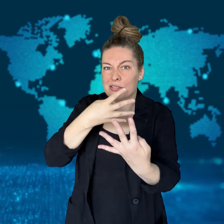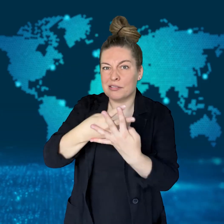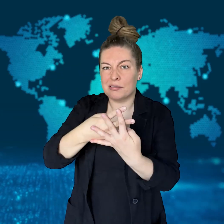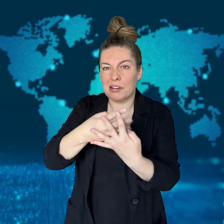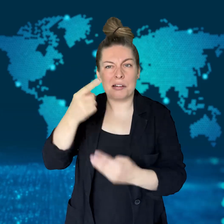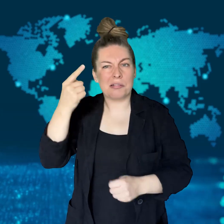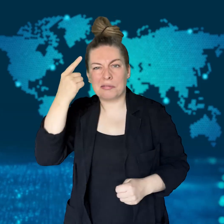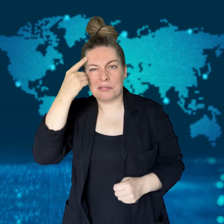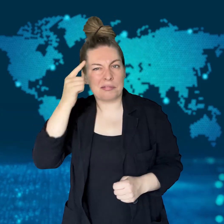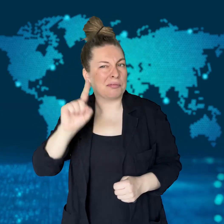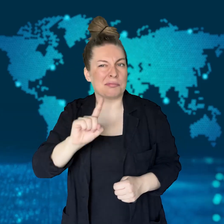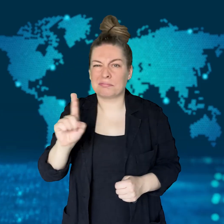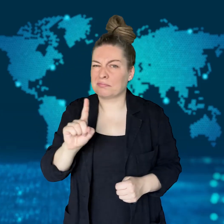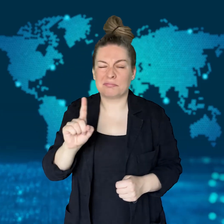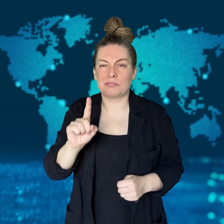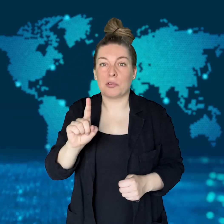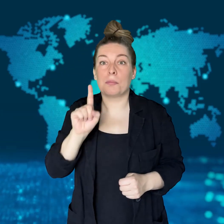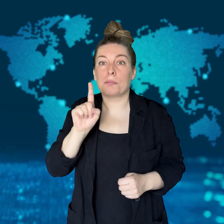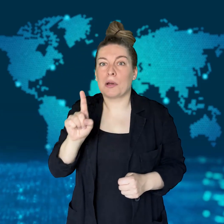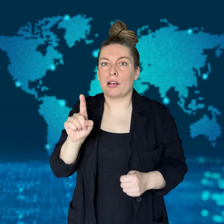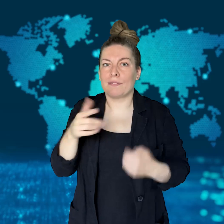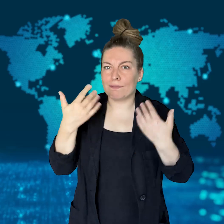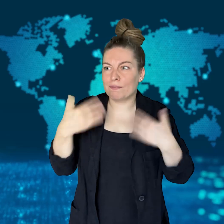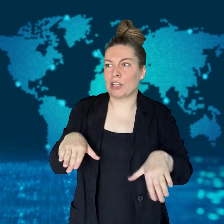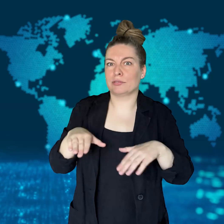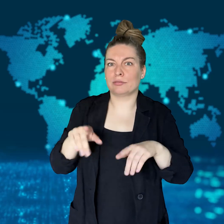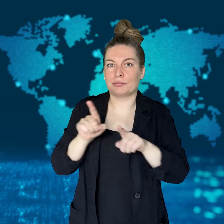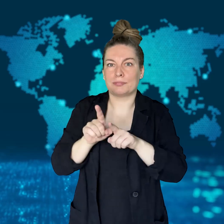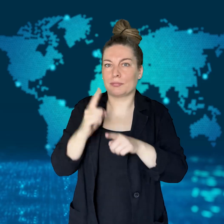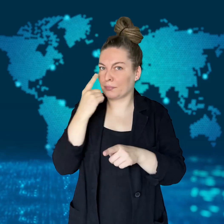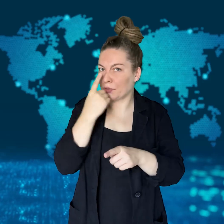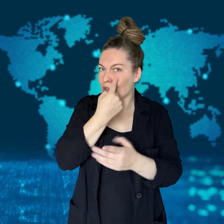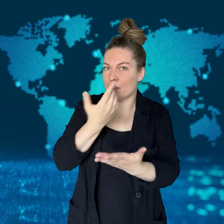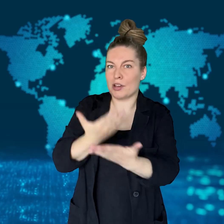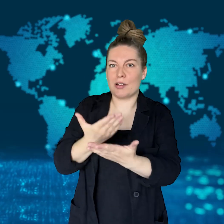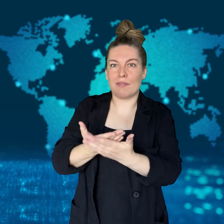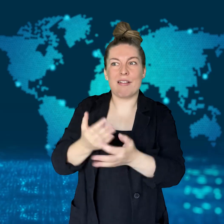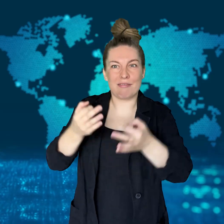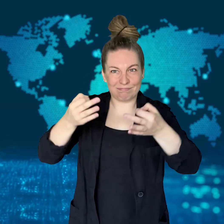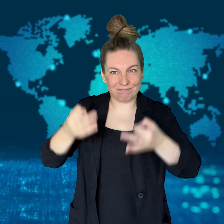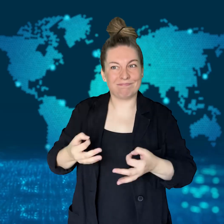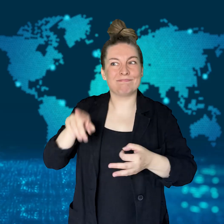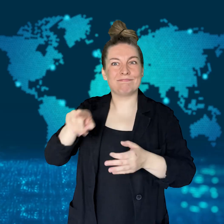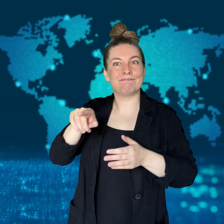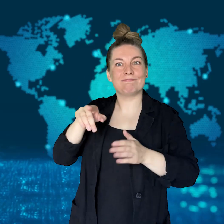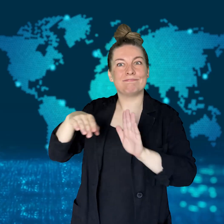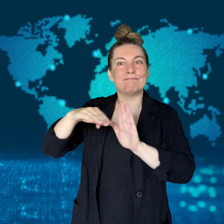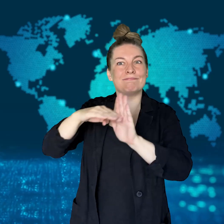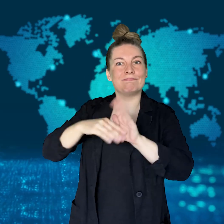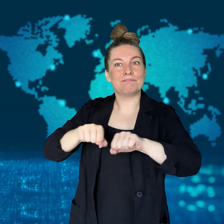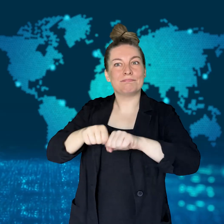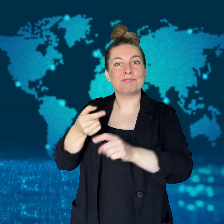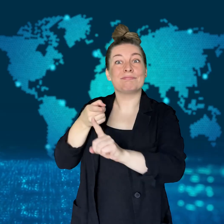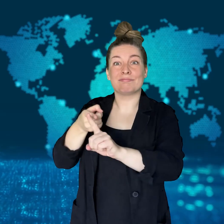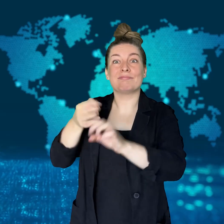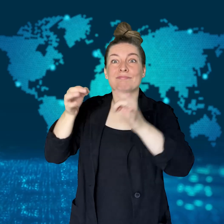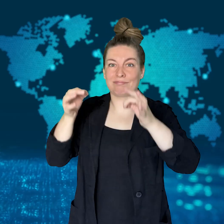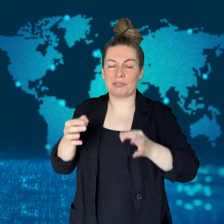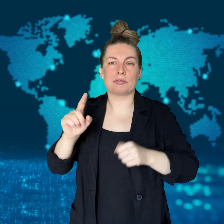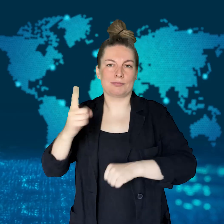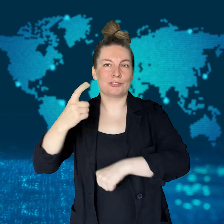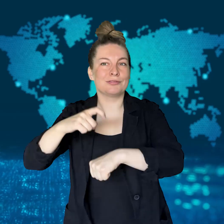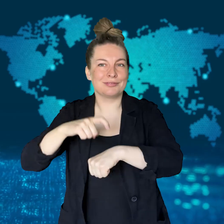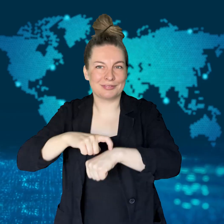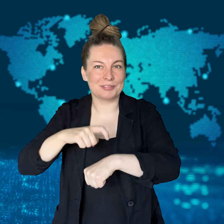His supporters believe he is innocent,